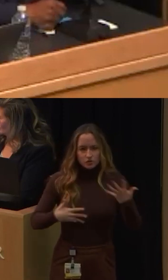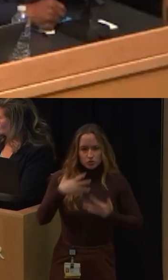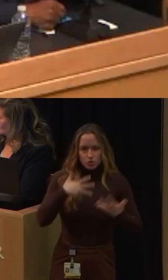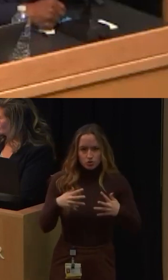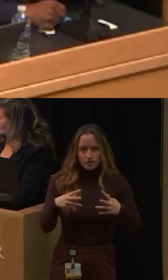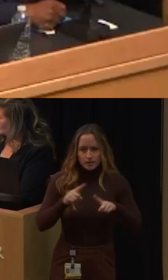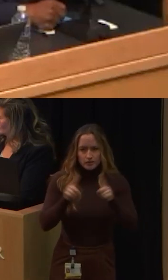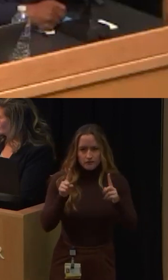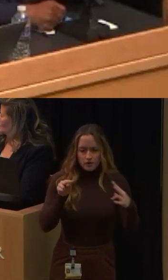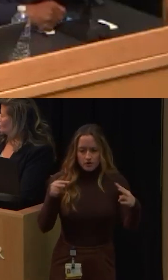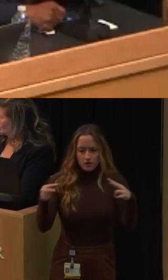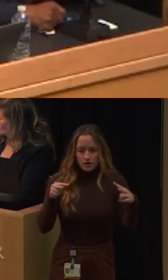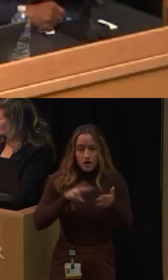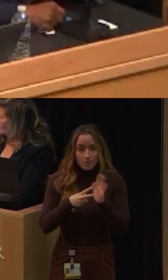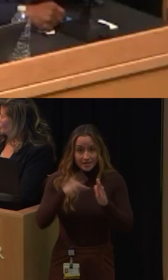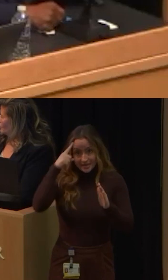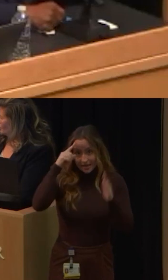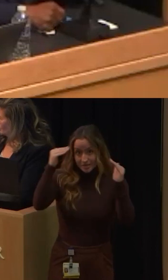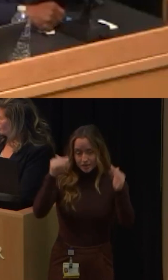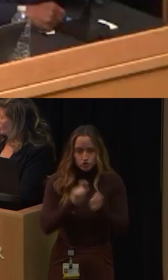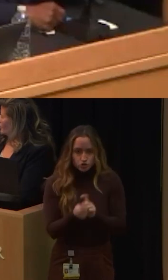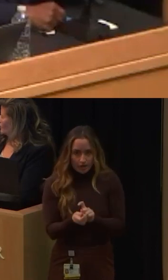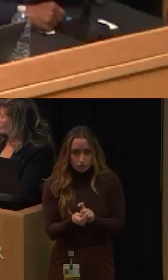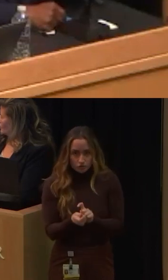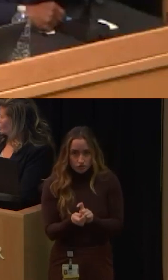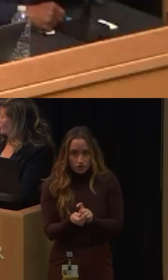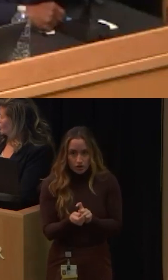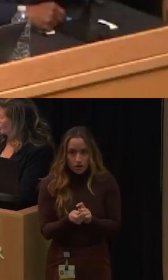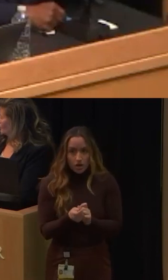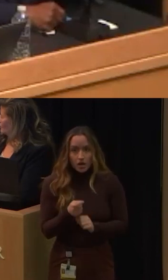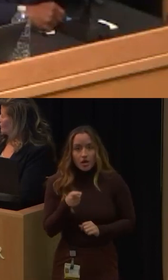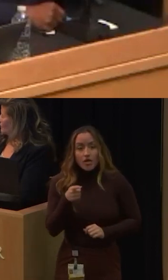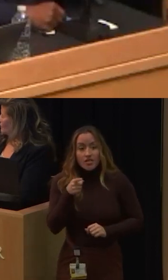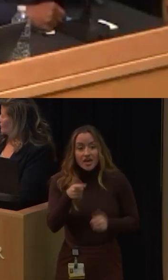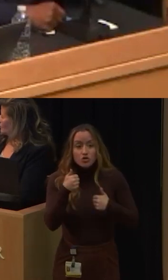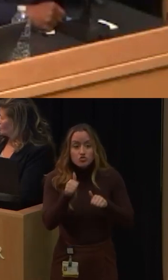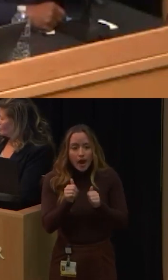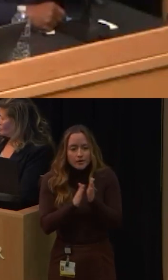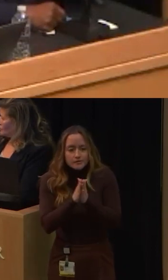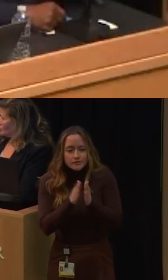"they change their expectations. "They anticipate differences of opinion and perspective.